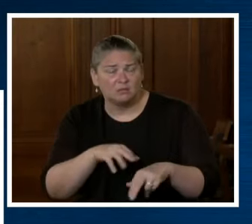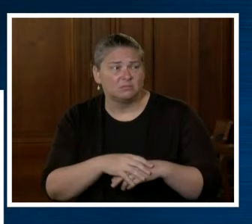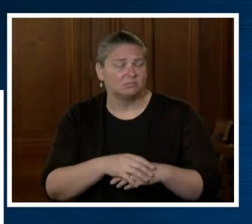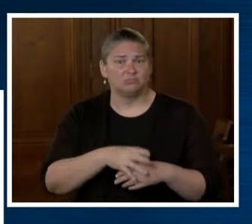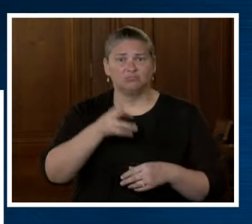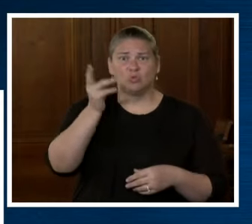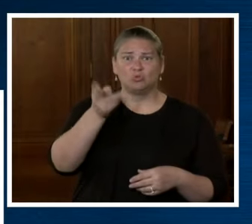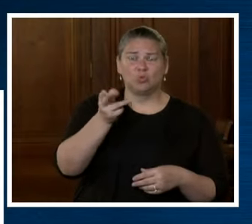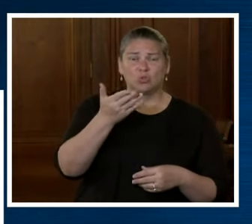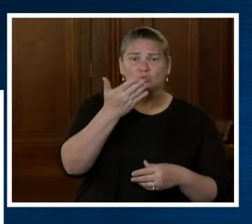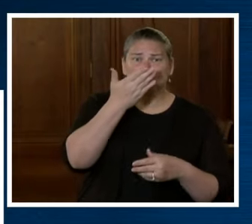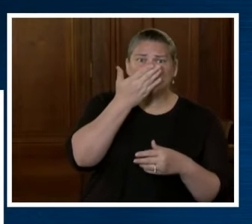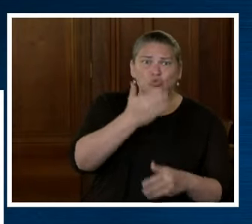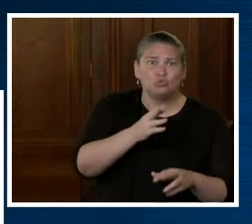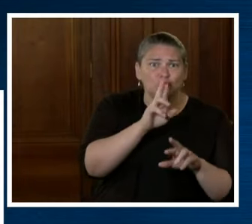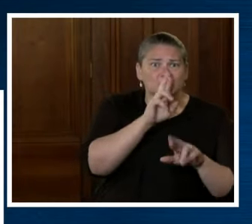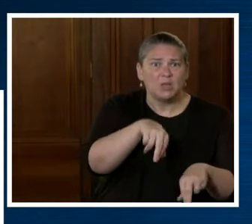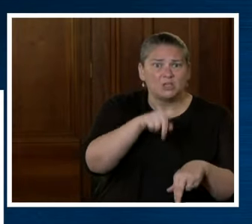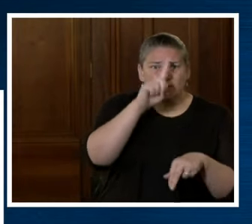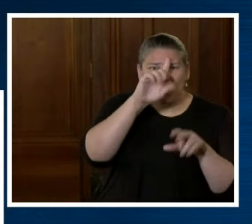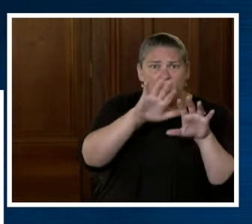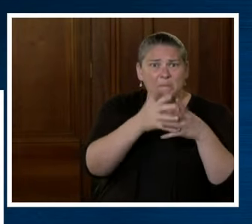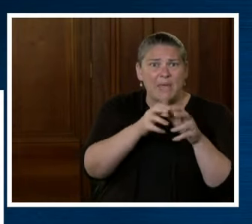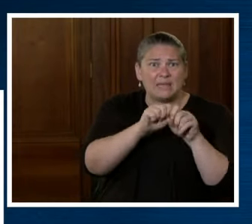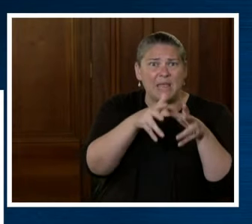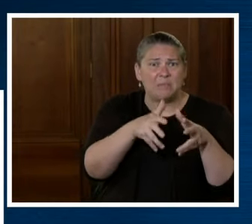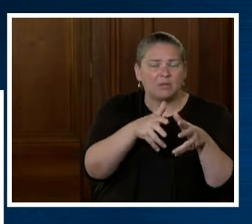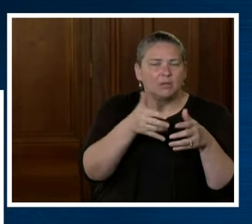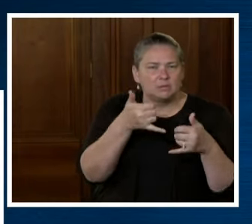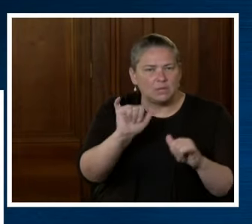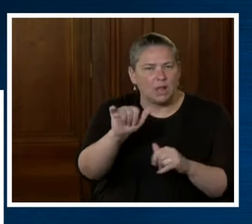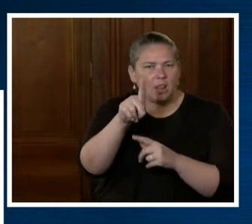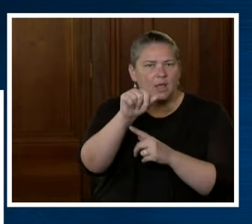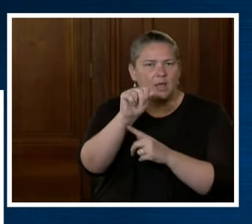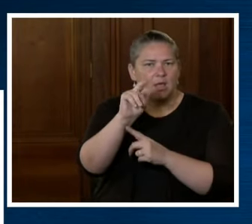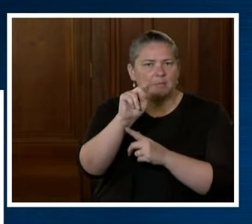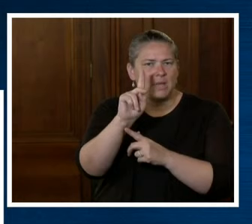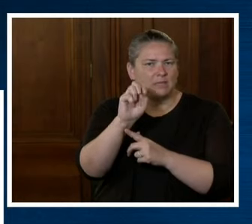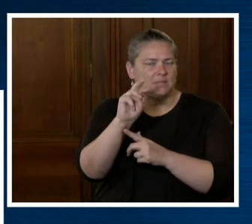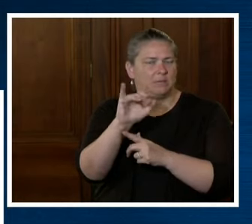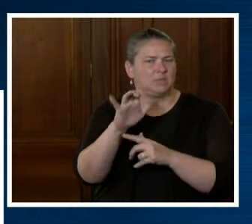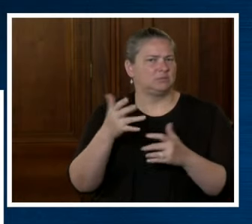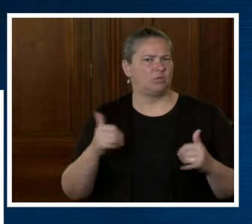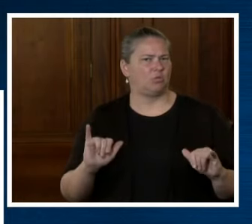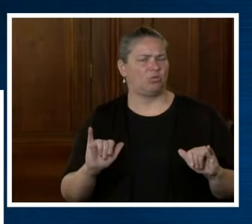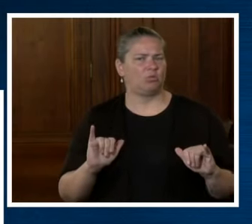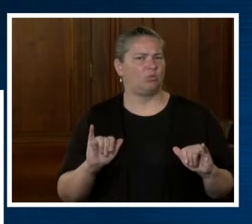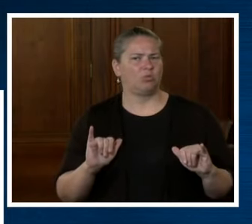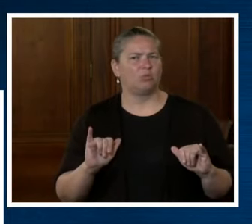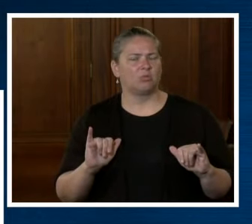LEAD EVEN IN THE PROCESSING IN THE COUNTRY, BUT WHEN THERE'S STILL 10% OF YOUR CITIZENS AND IT'S THAT LARGE OF A NUMBER IT